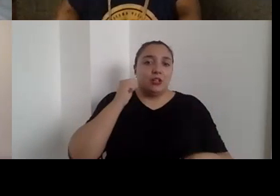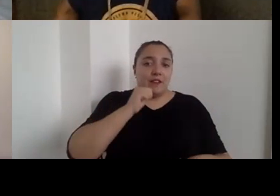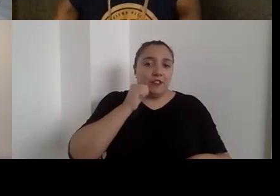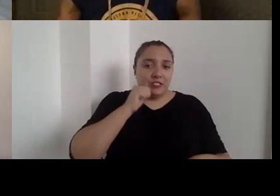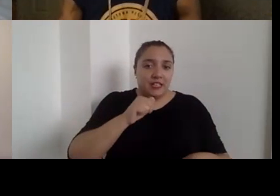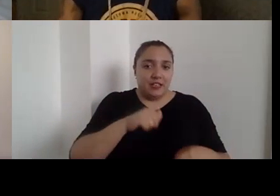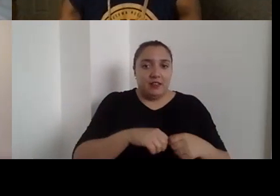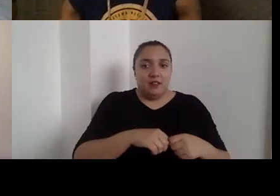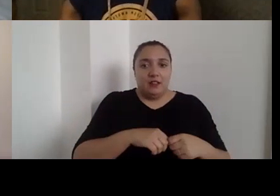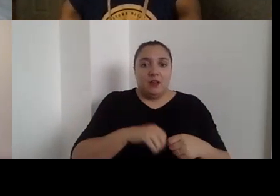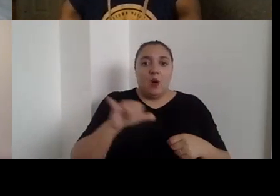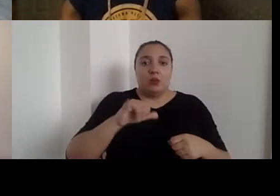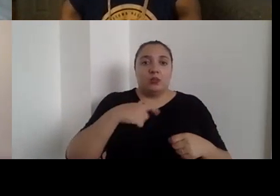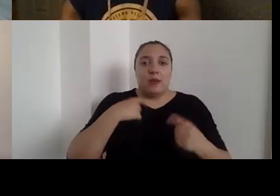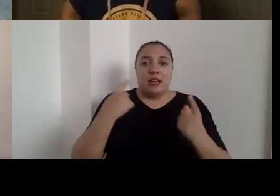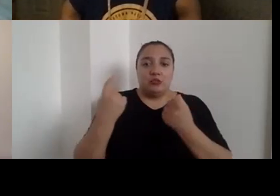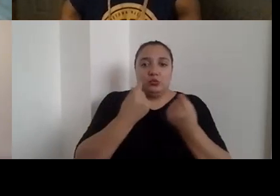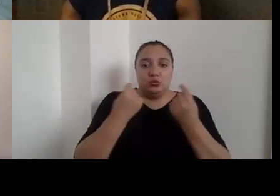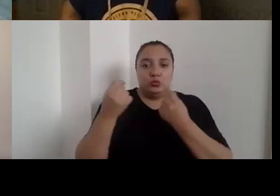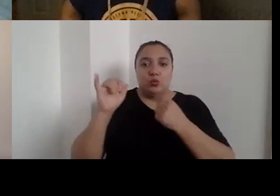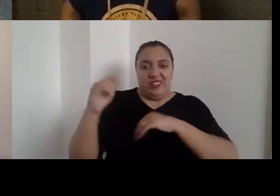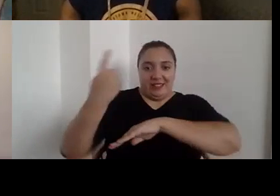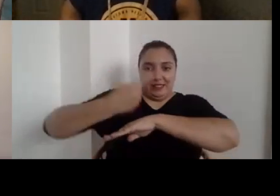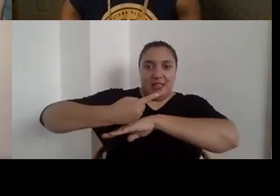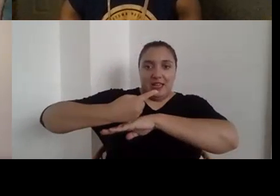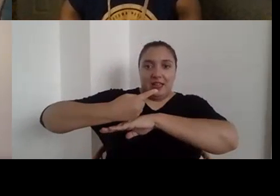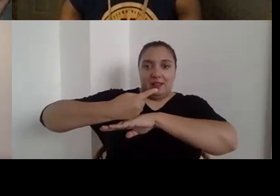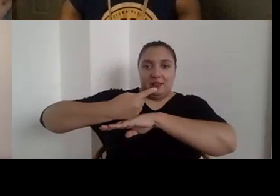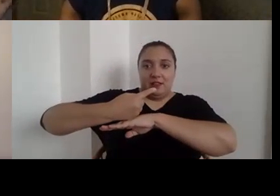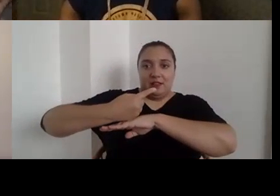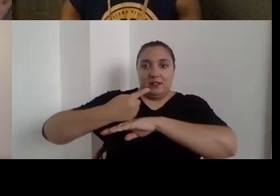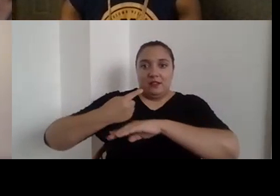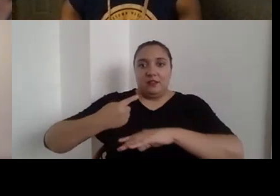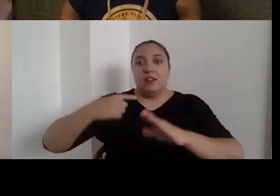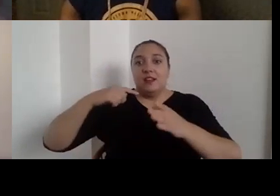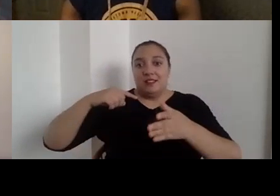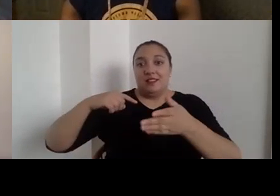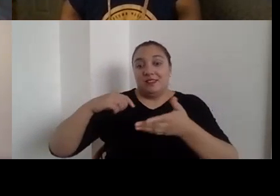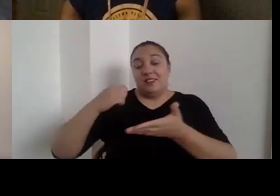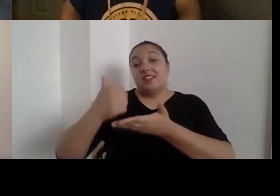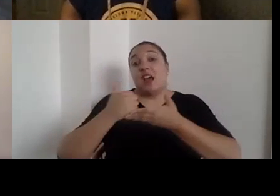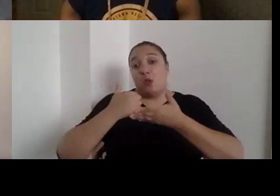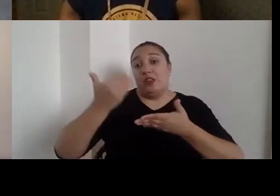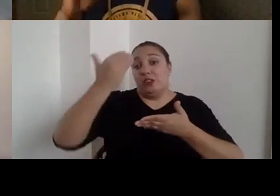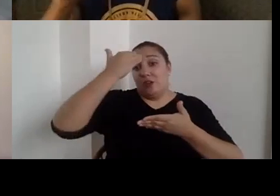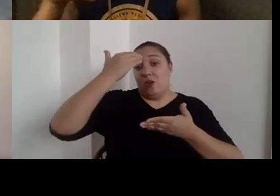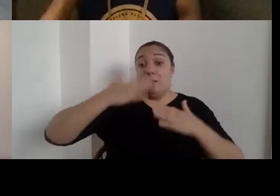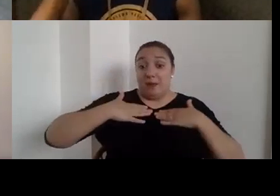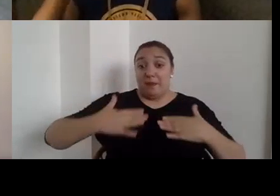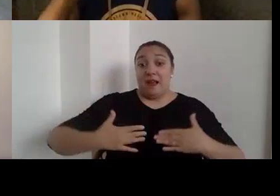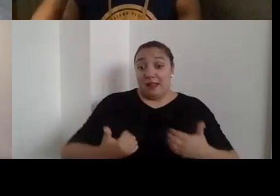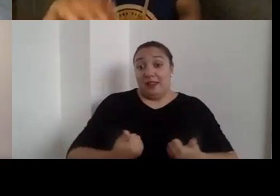day just so I know that my body was alive and I was here.